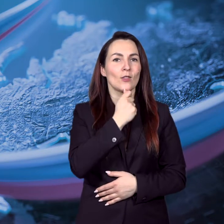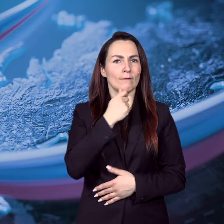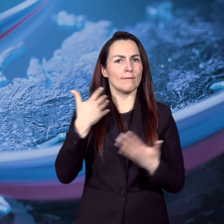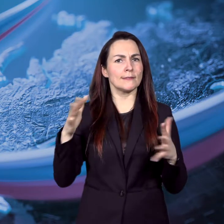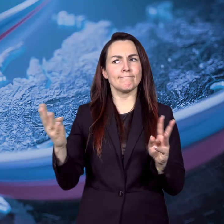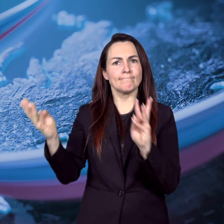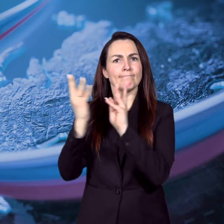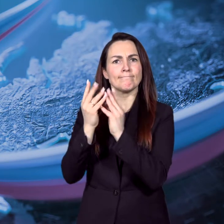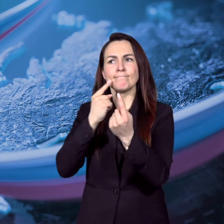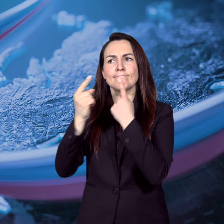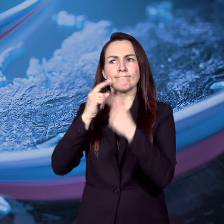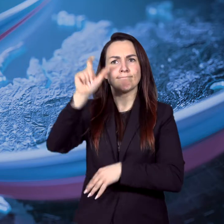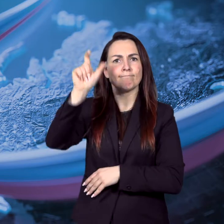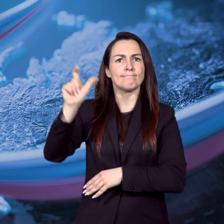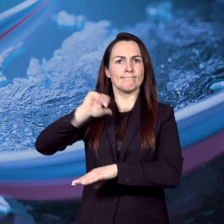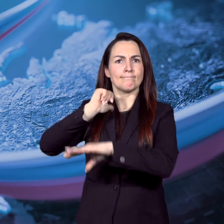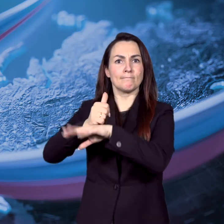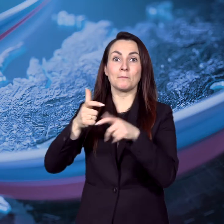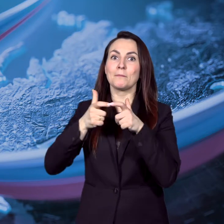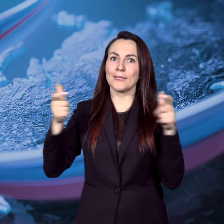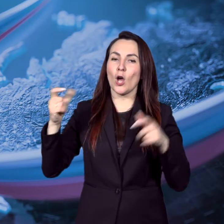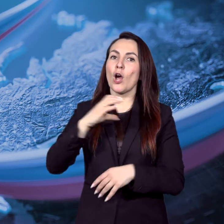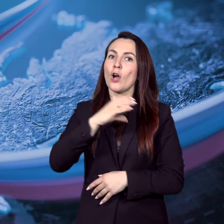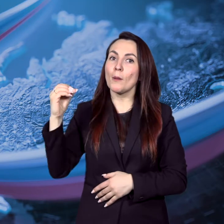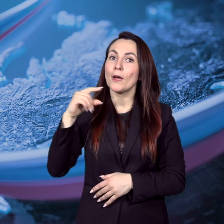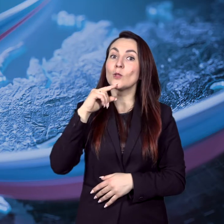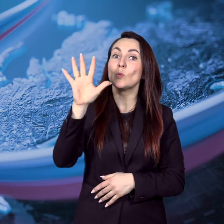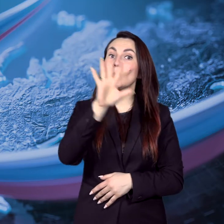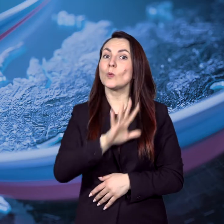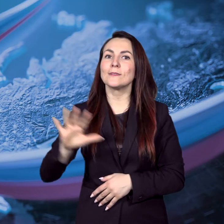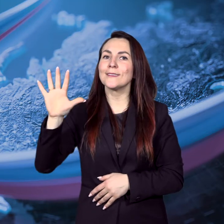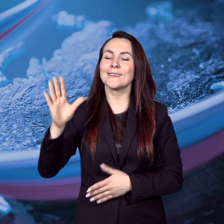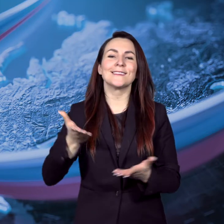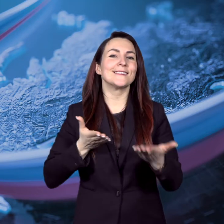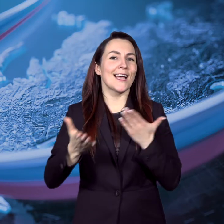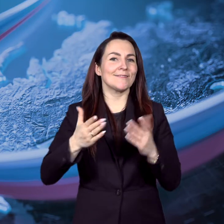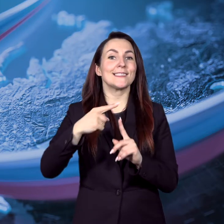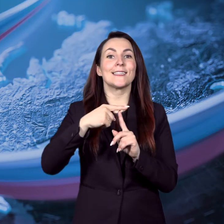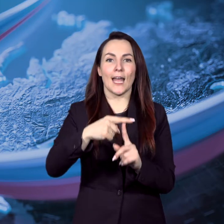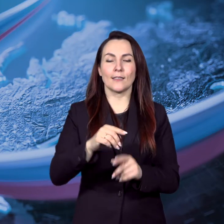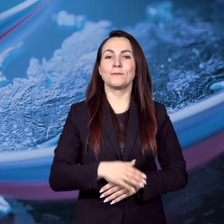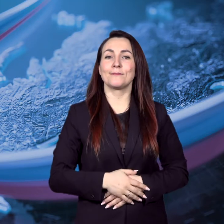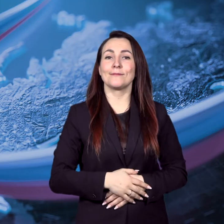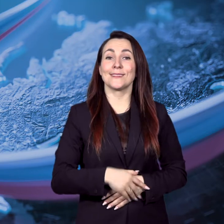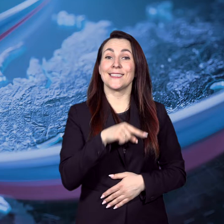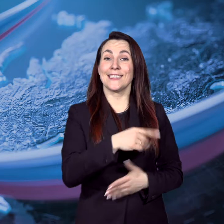Stanislav Ivanov met with the heads of Yandex.taxi - Russia's largest taxi service.